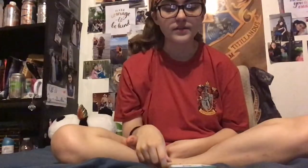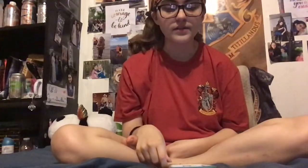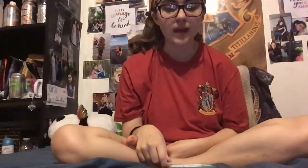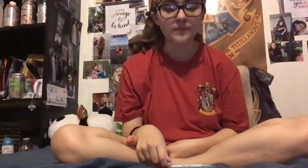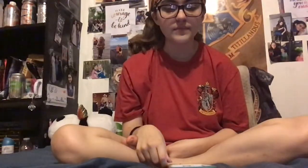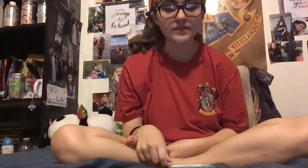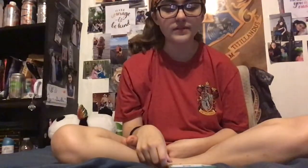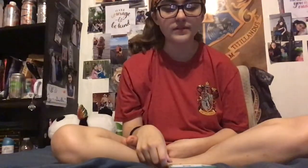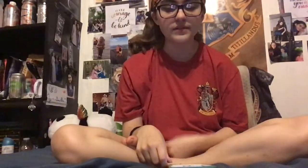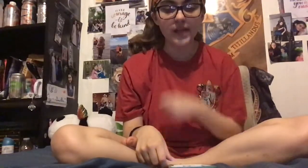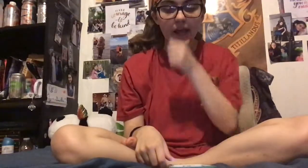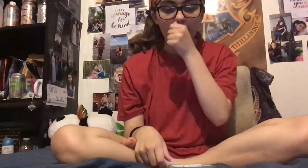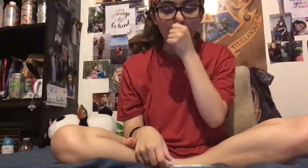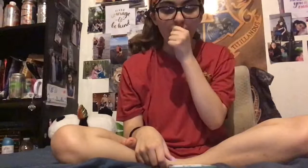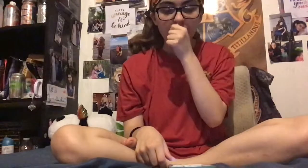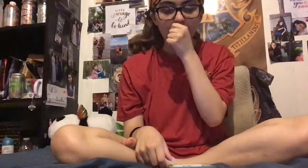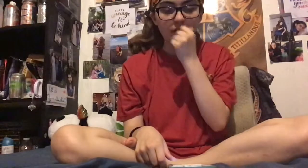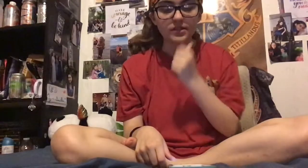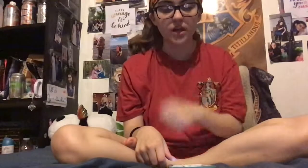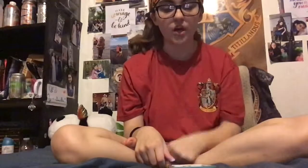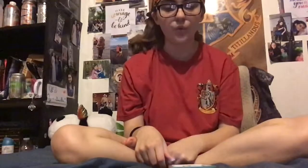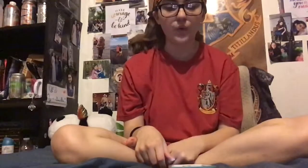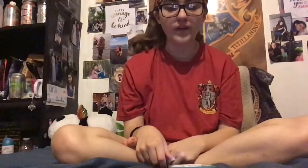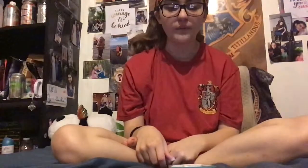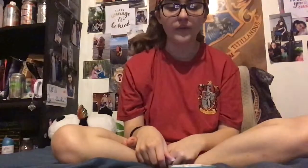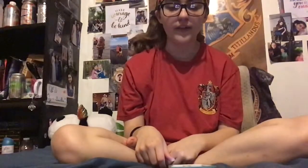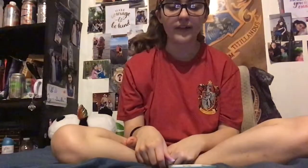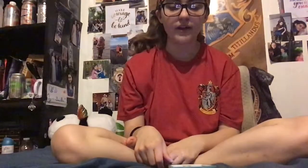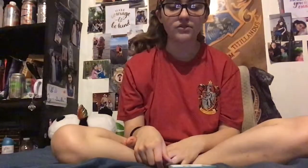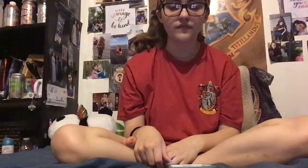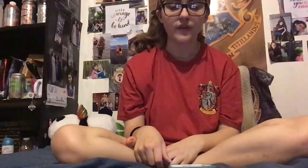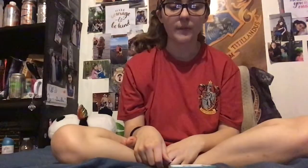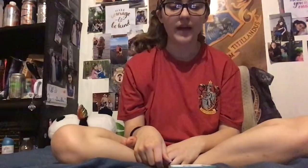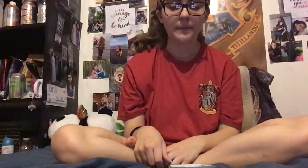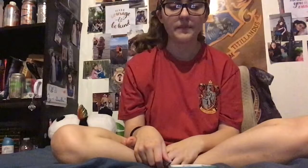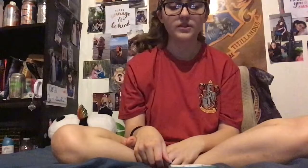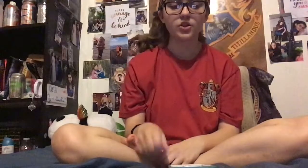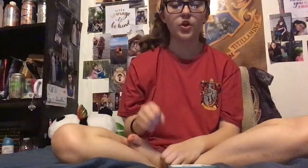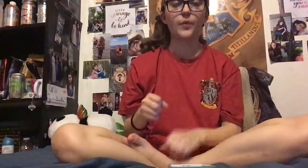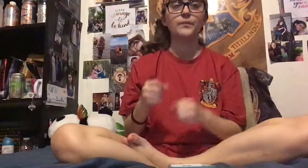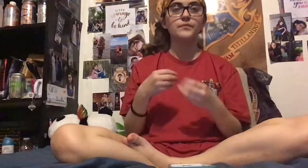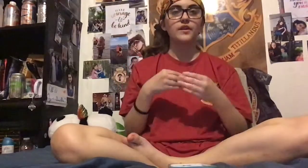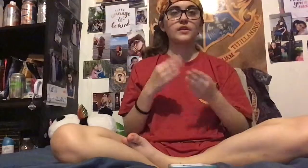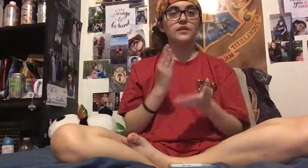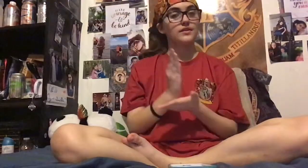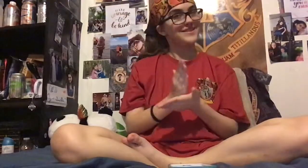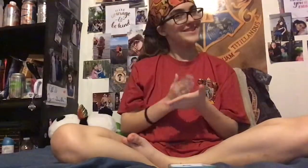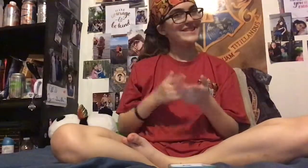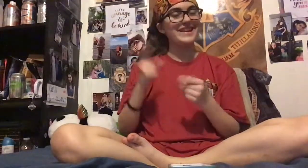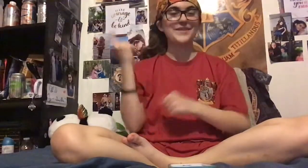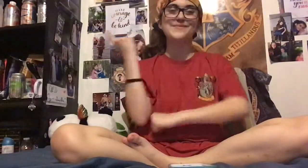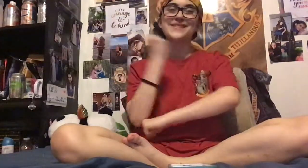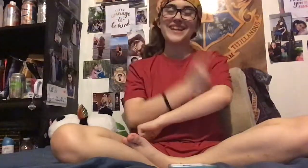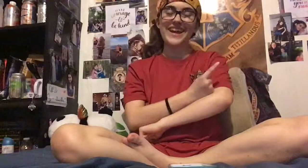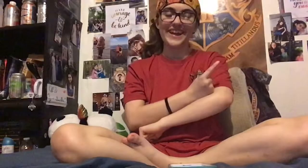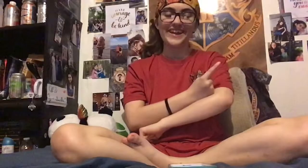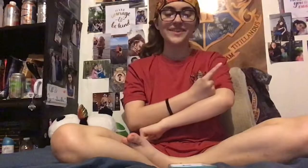Someday I wish upon a star wake up where the clouds are far behind me so someday I